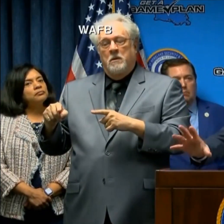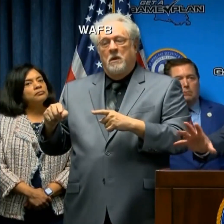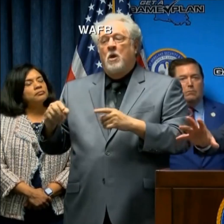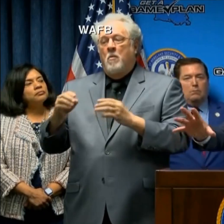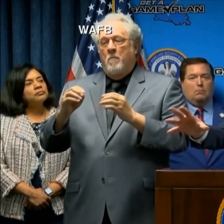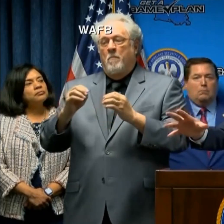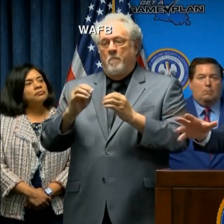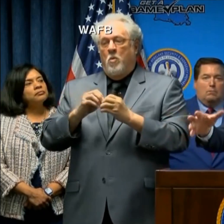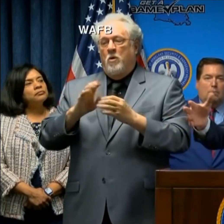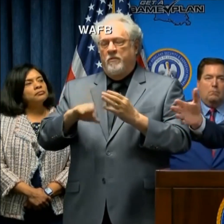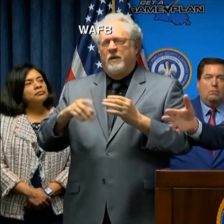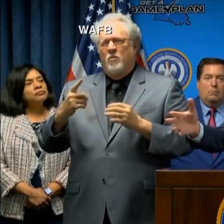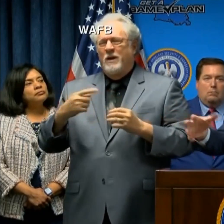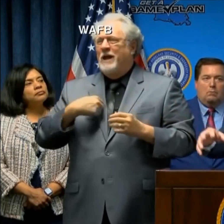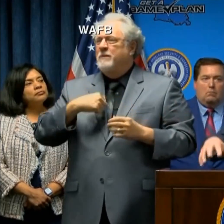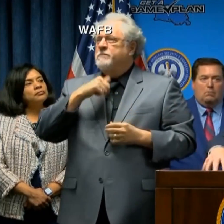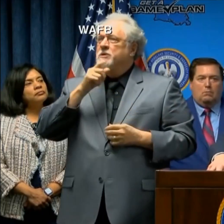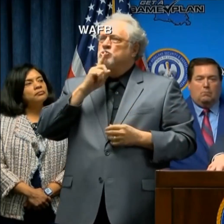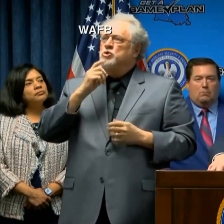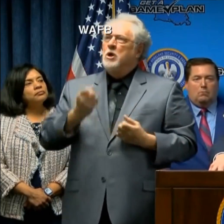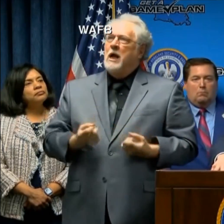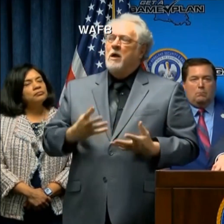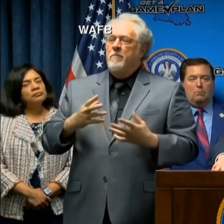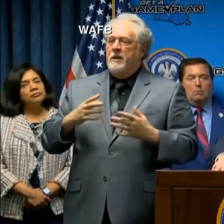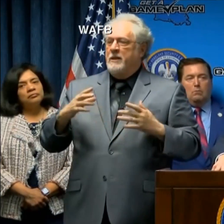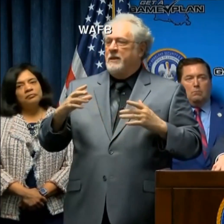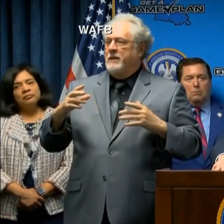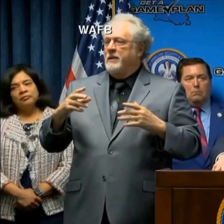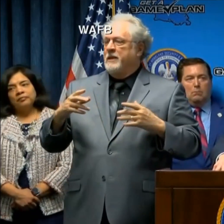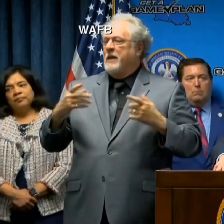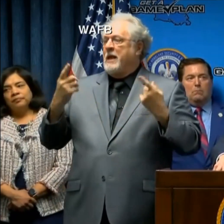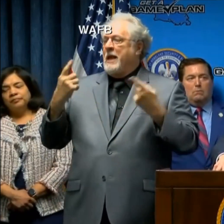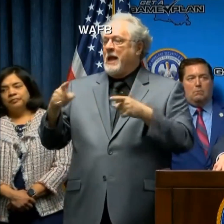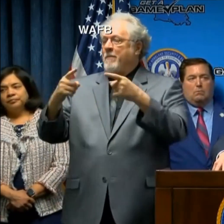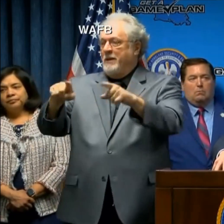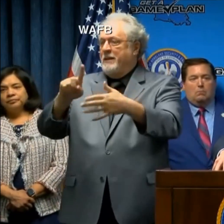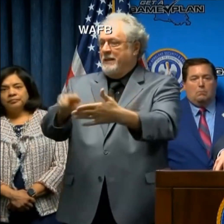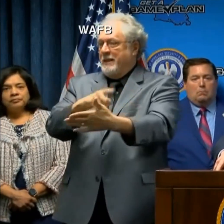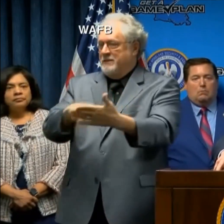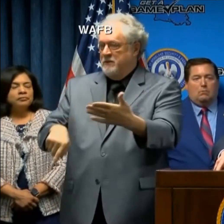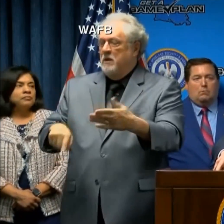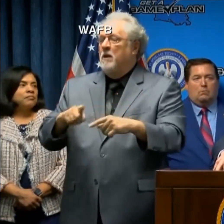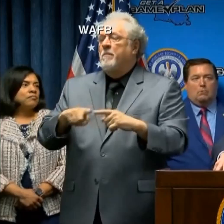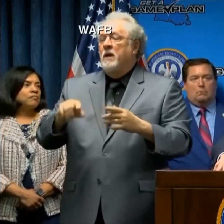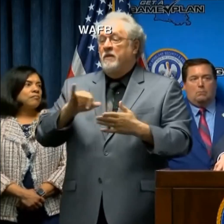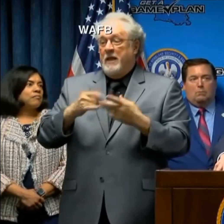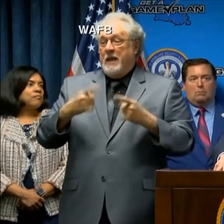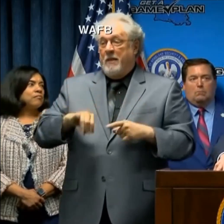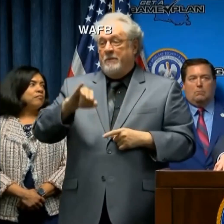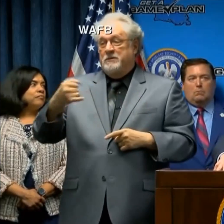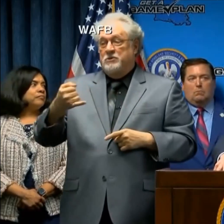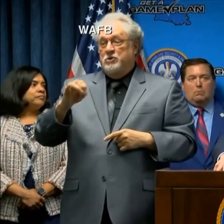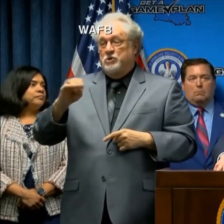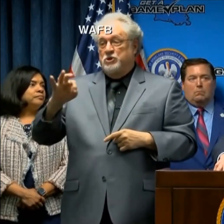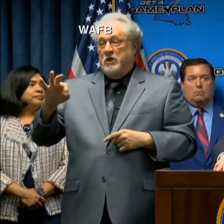than one and I'm not sure how many events she has ordered to be canceled but that also happened in Jefferson Parish today